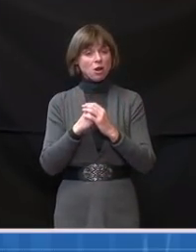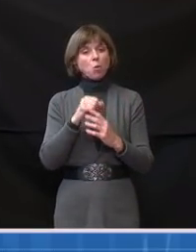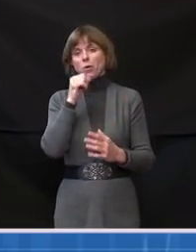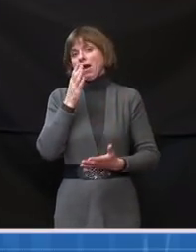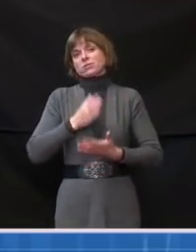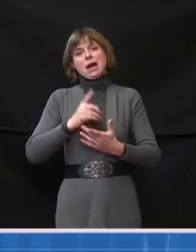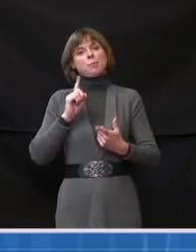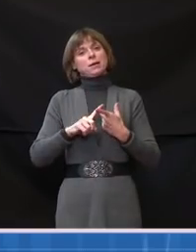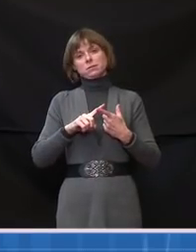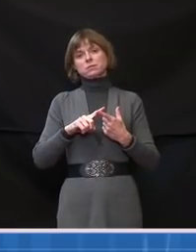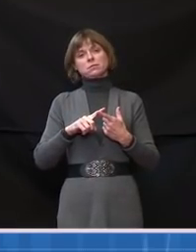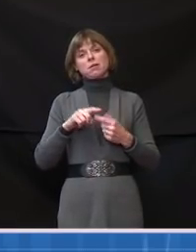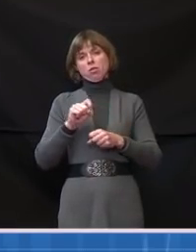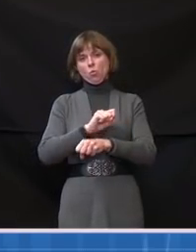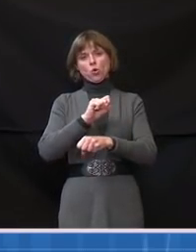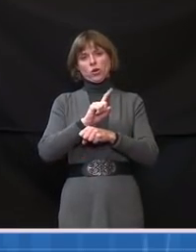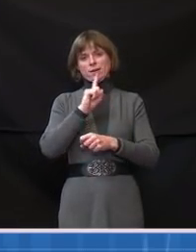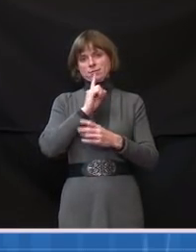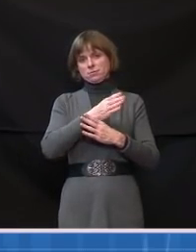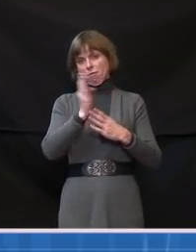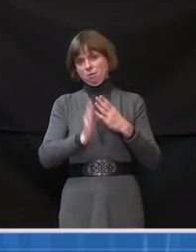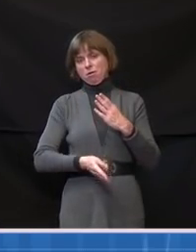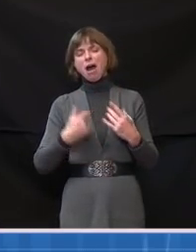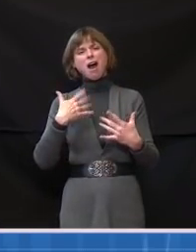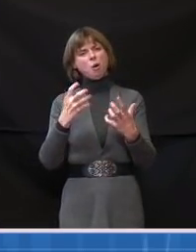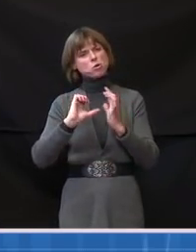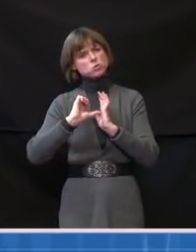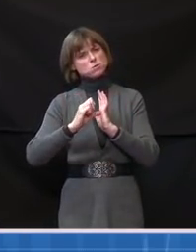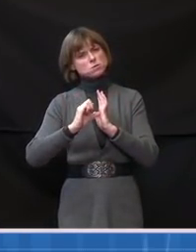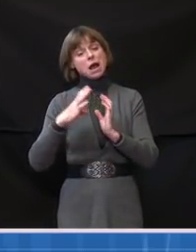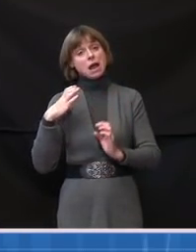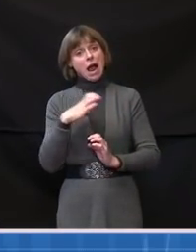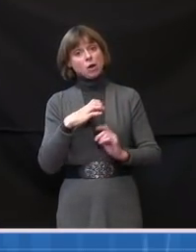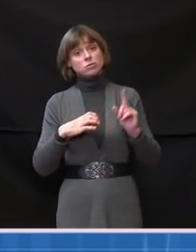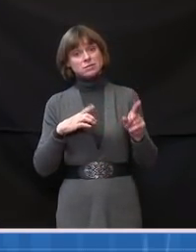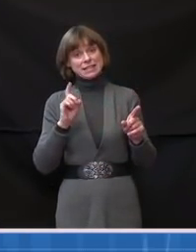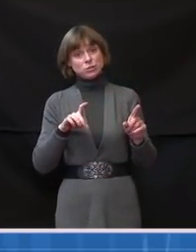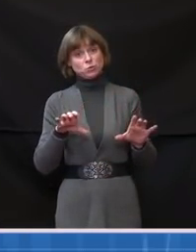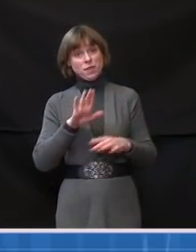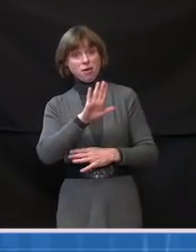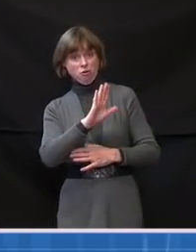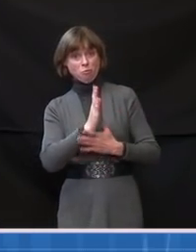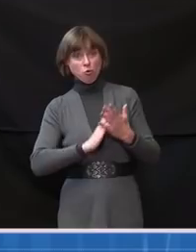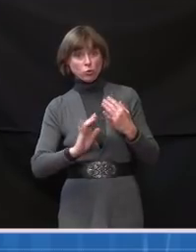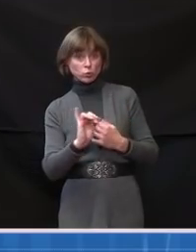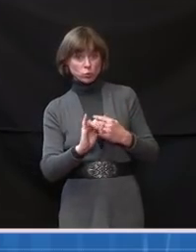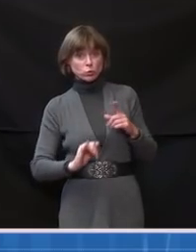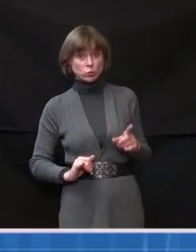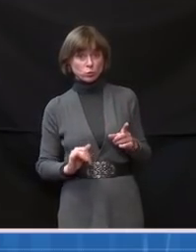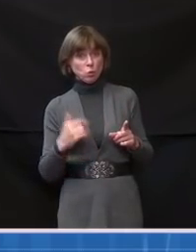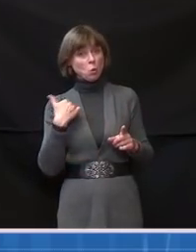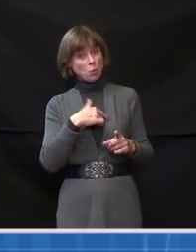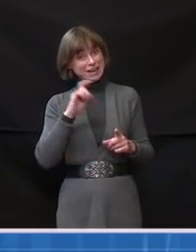And I want to reiterate that Congress needs to do its part as well. We need Congress to quickly pass the American Rescue Plan